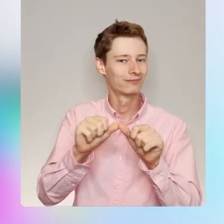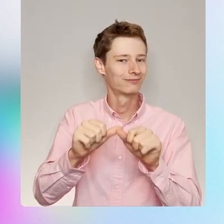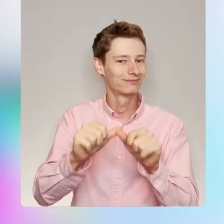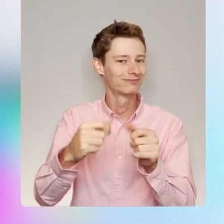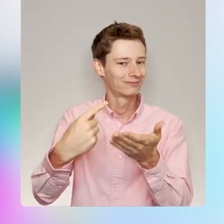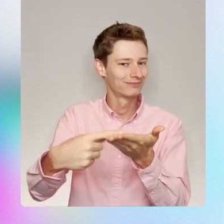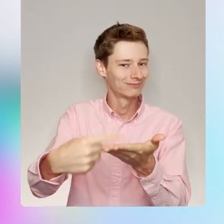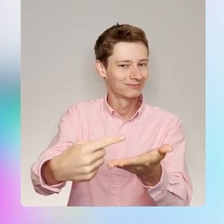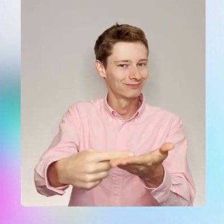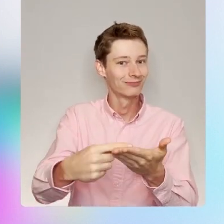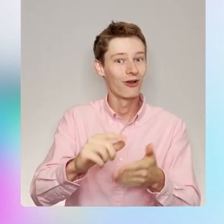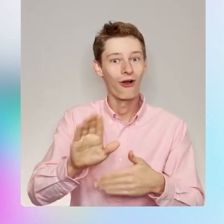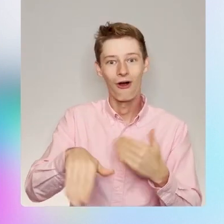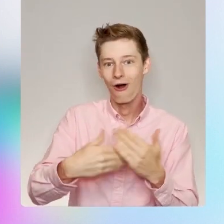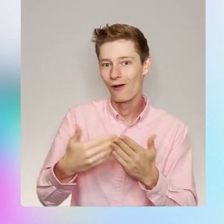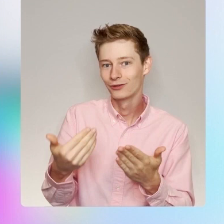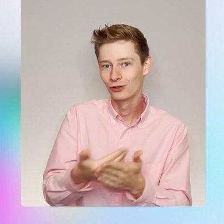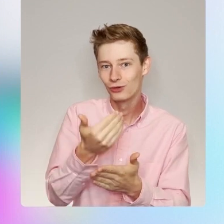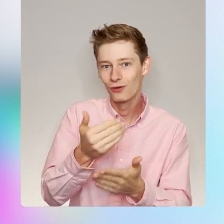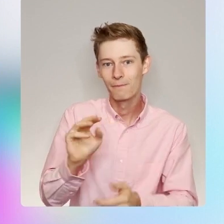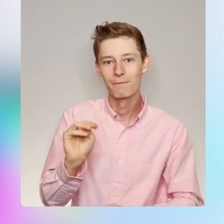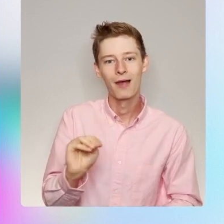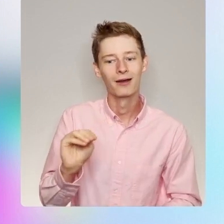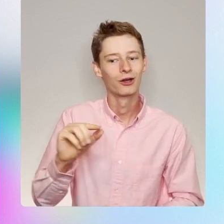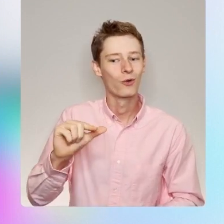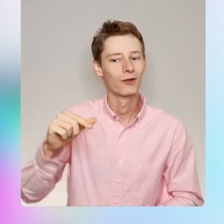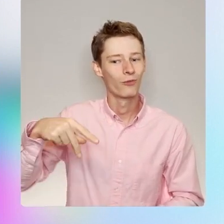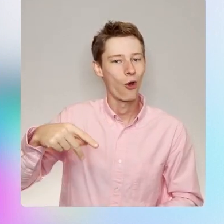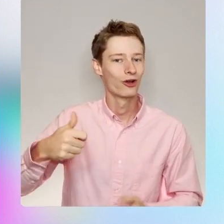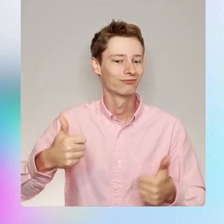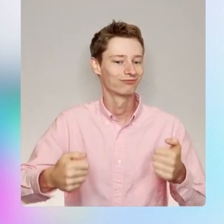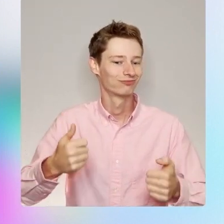and discuss the all new Meta Quest Pro Controllers.